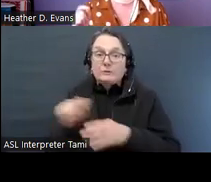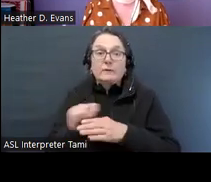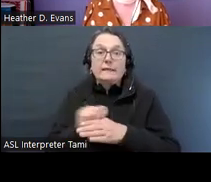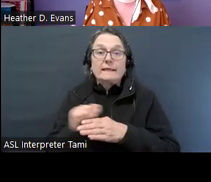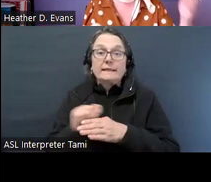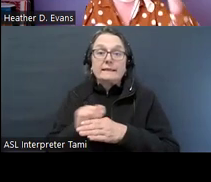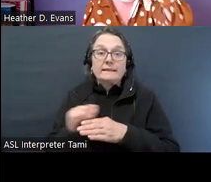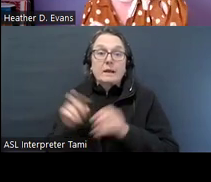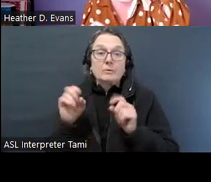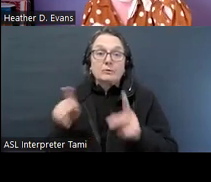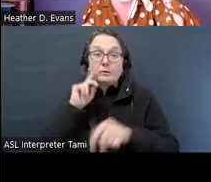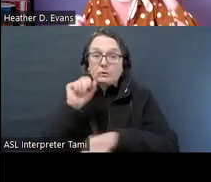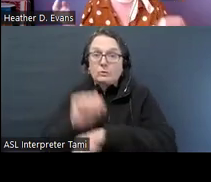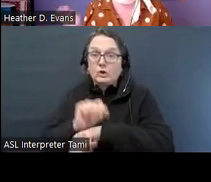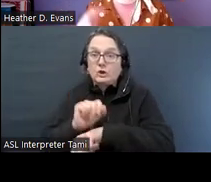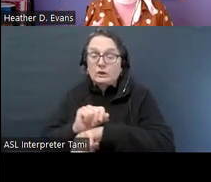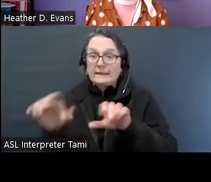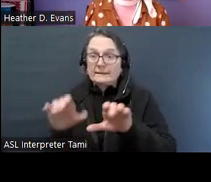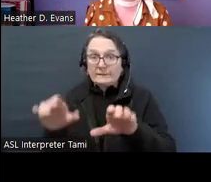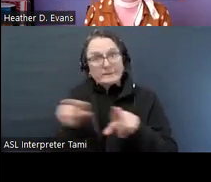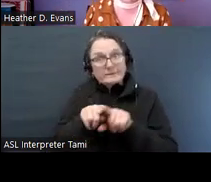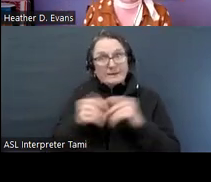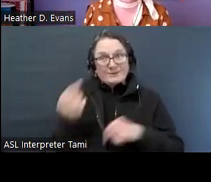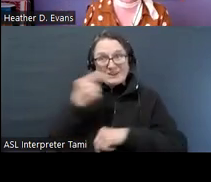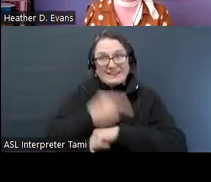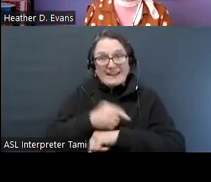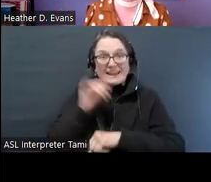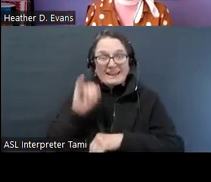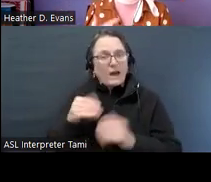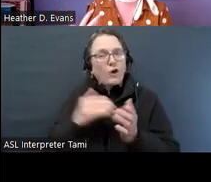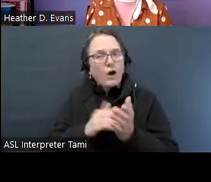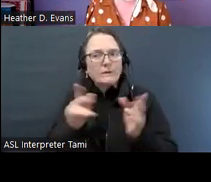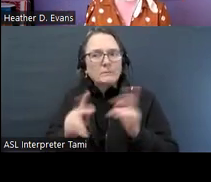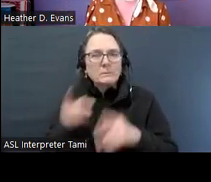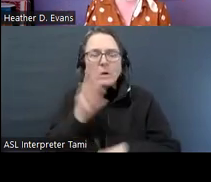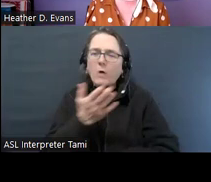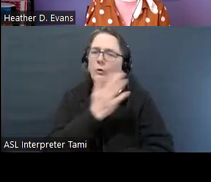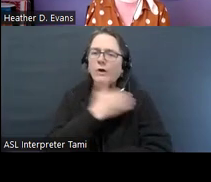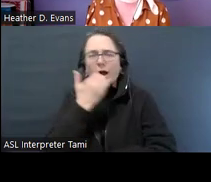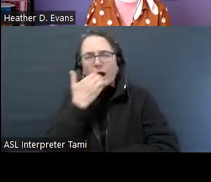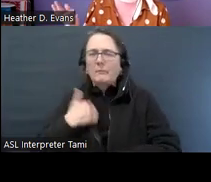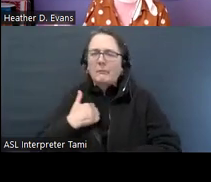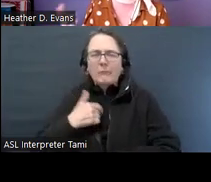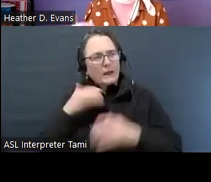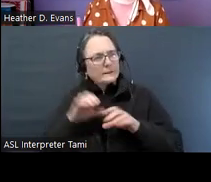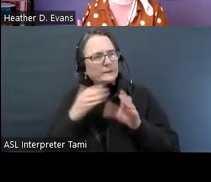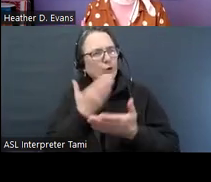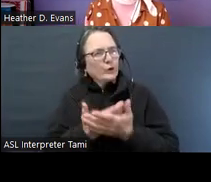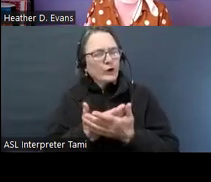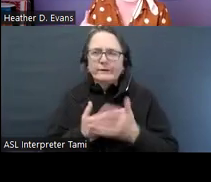I'm gonna pause for just a moment, and I noticed that we got a question about an example of how to describe a patient with poor hygiene